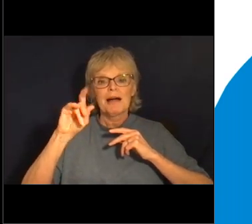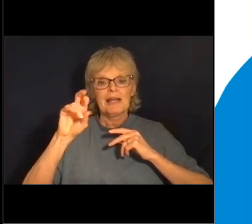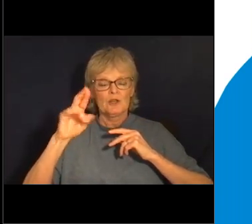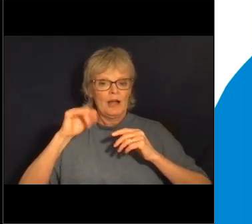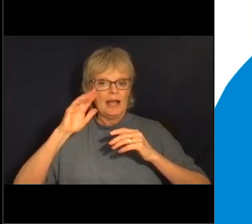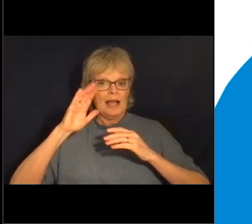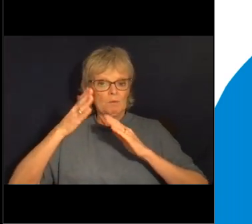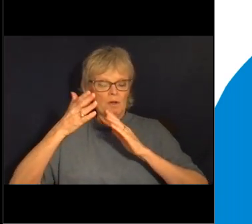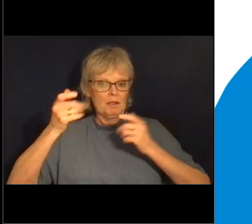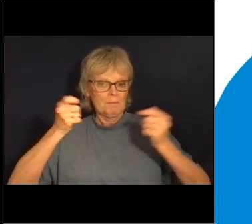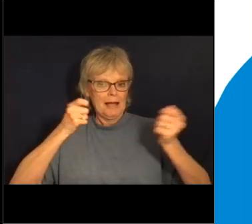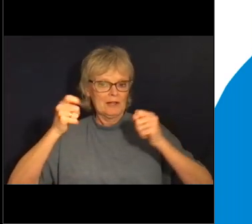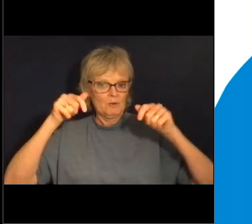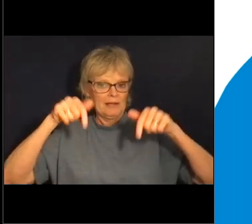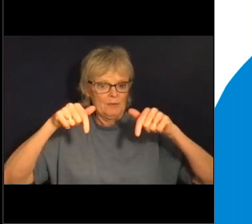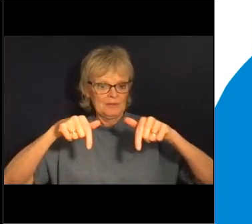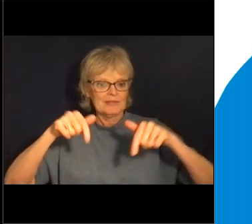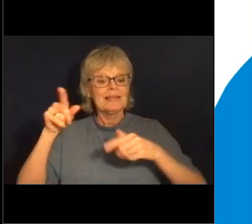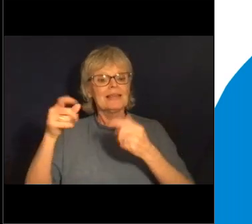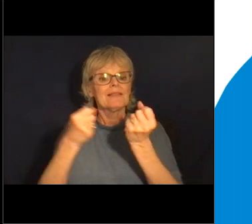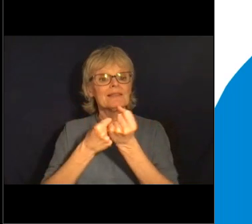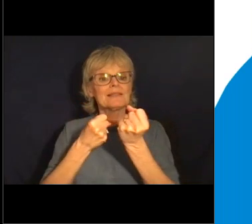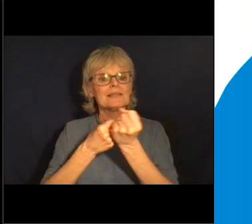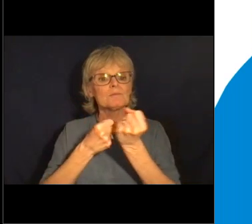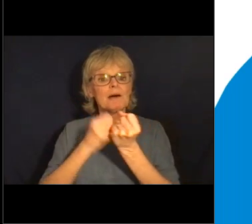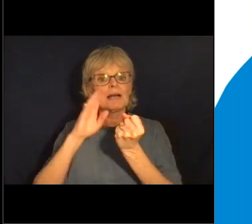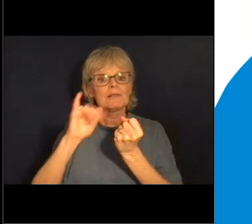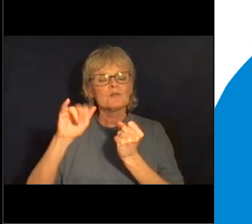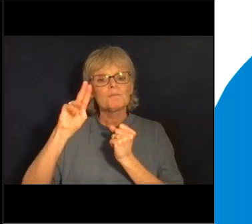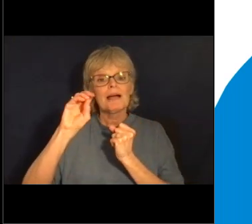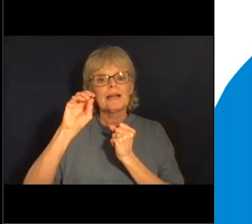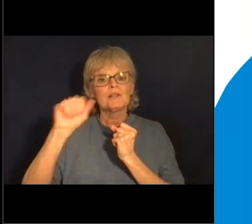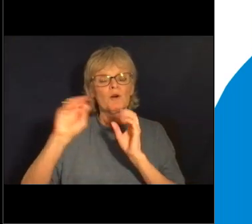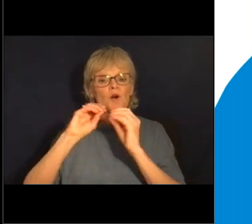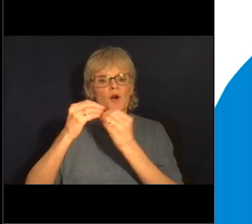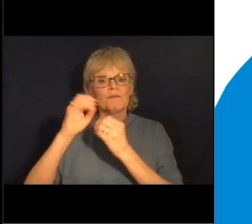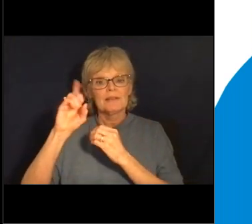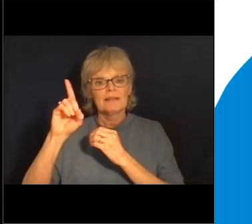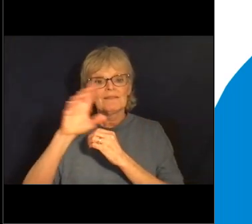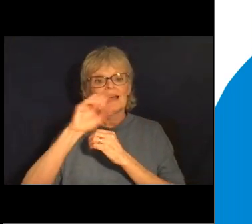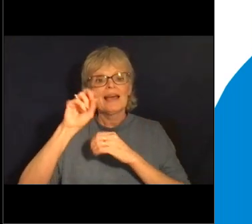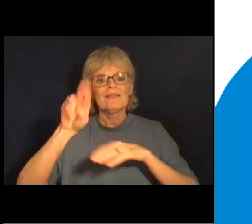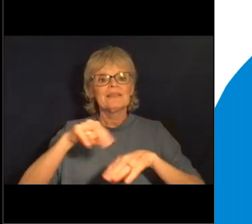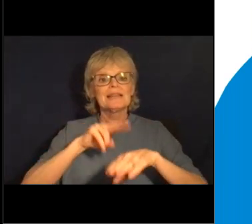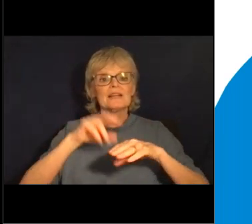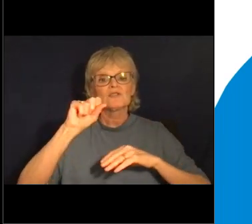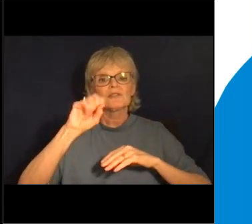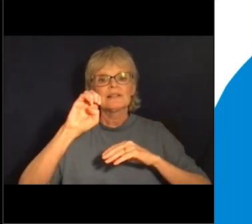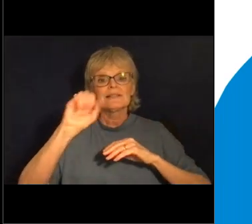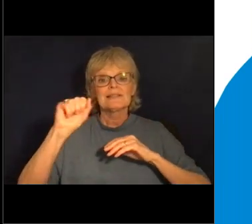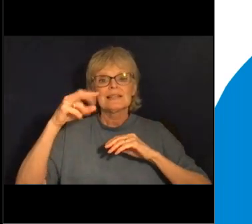This series is sponsored by NOAA's Office of Education, along with the National Sea Grant College Program, where I work.